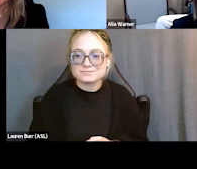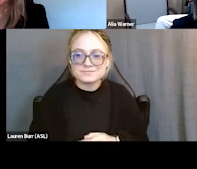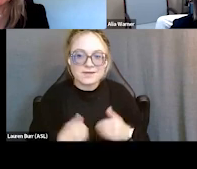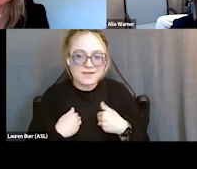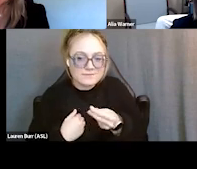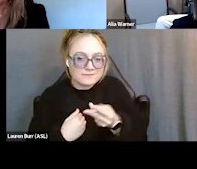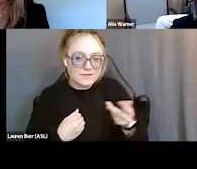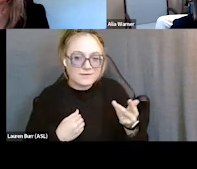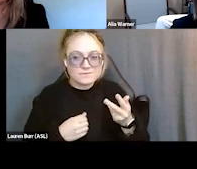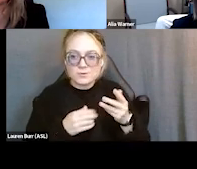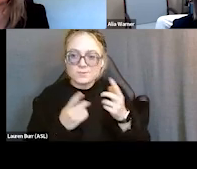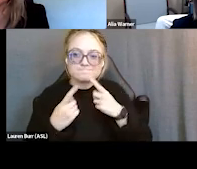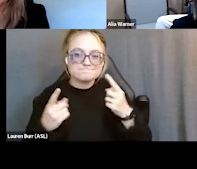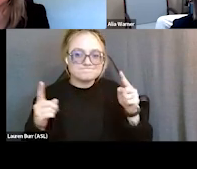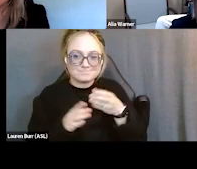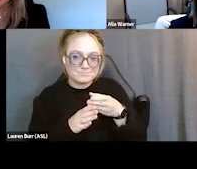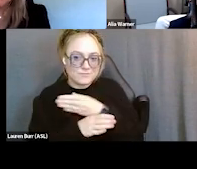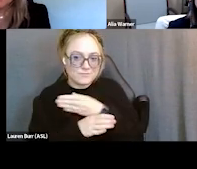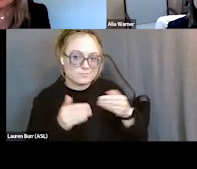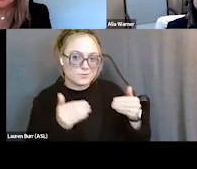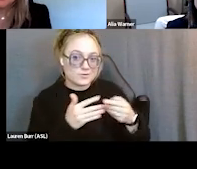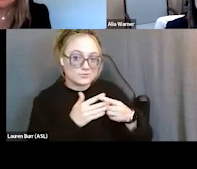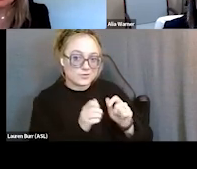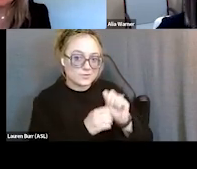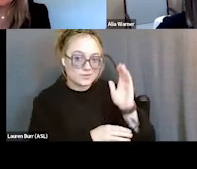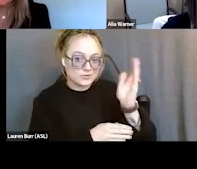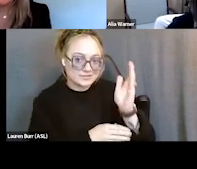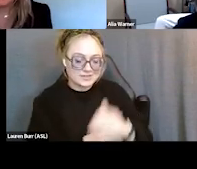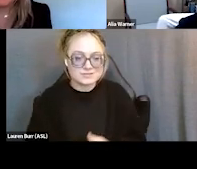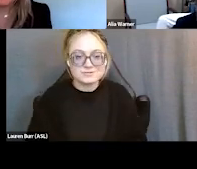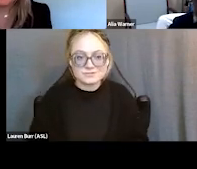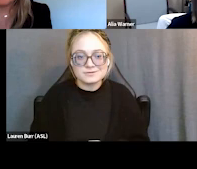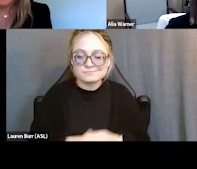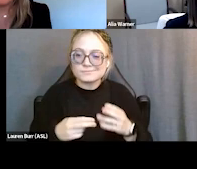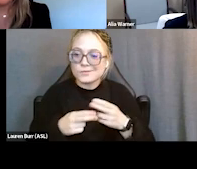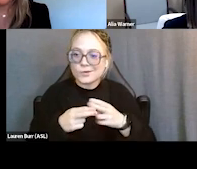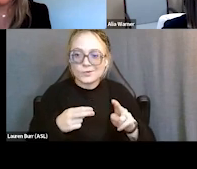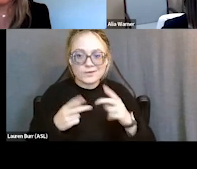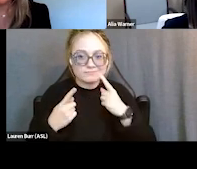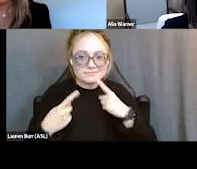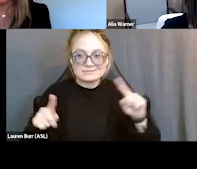So, next slide. I'll start with a quick disclaimer. We are funded by the Substance Abuse